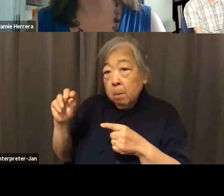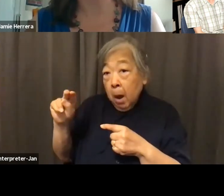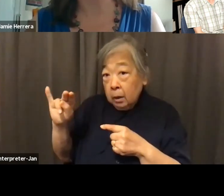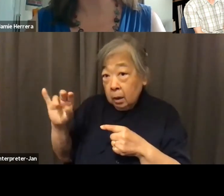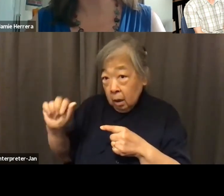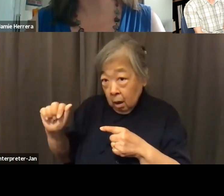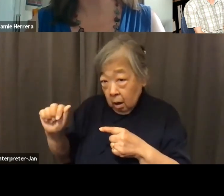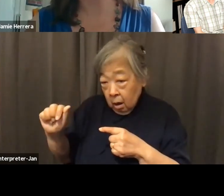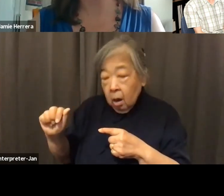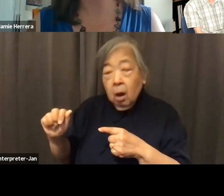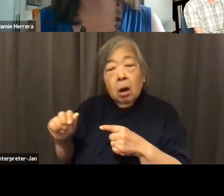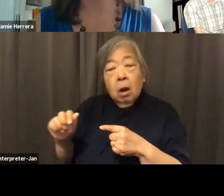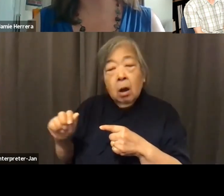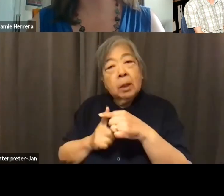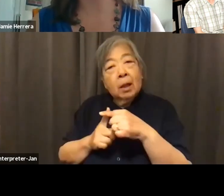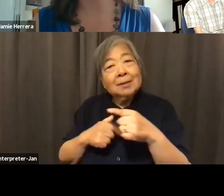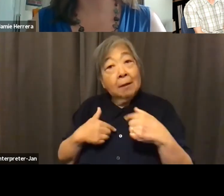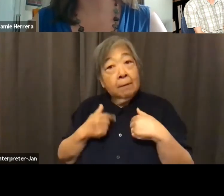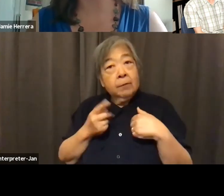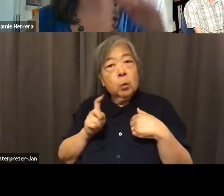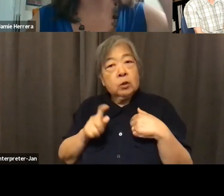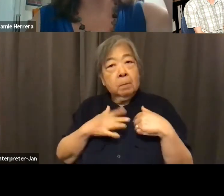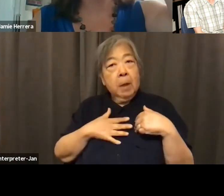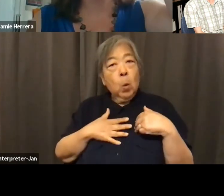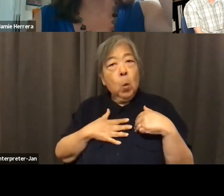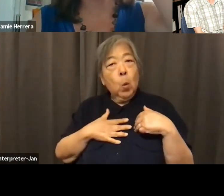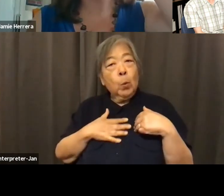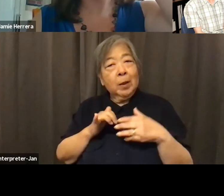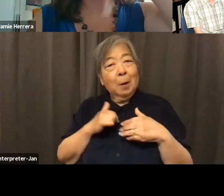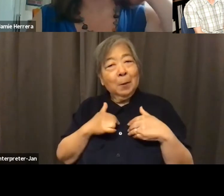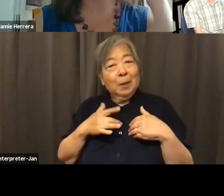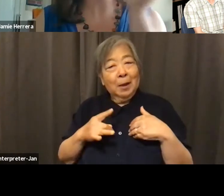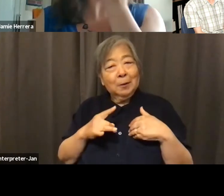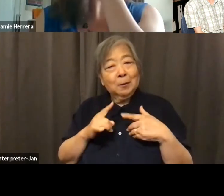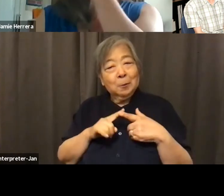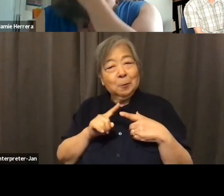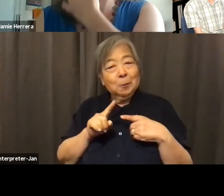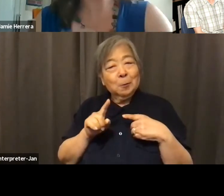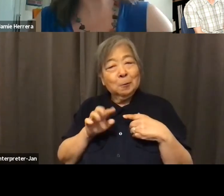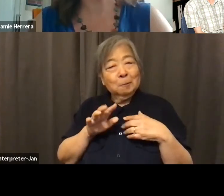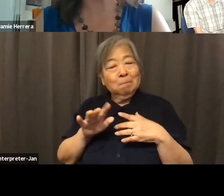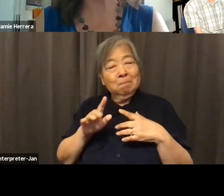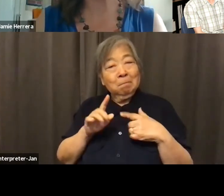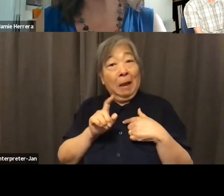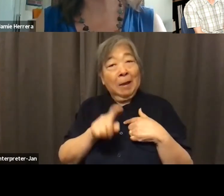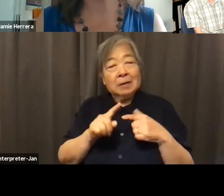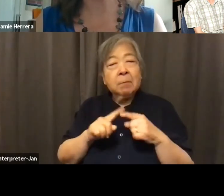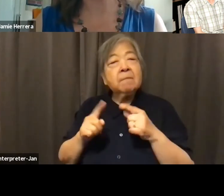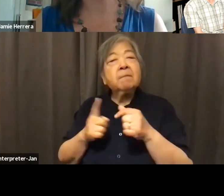I've also got some questions of my own but I'd like to see the audience get their questions answered first so go ahead and take it away, Monica.